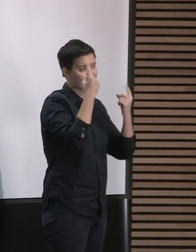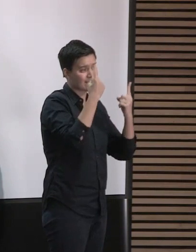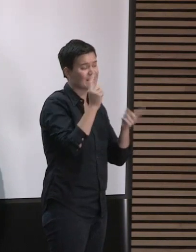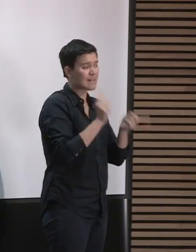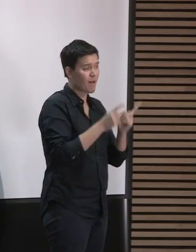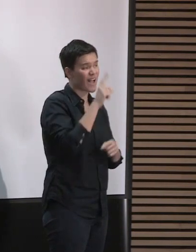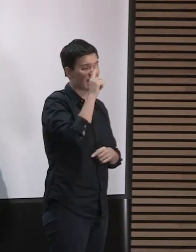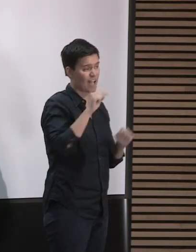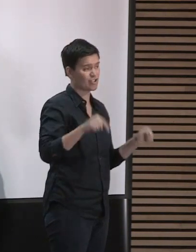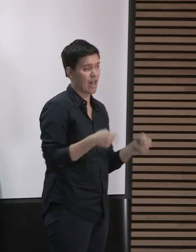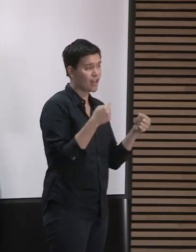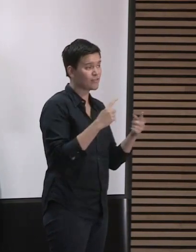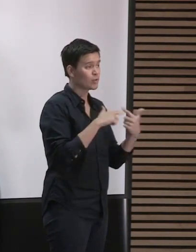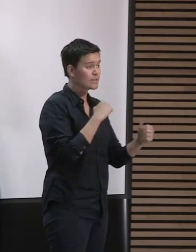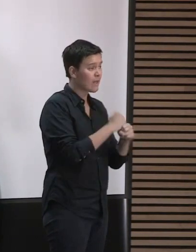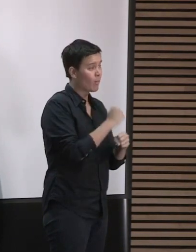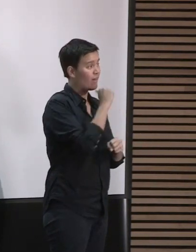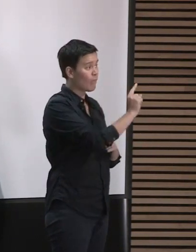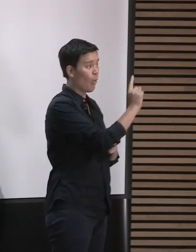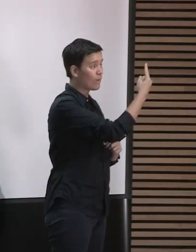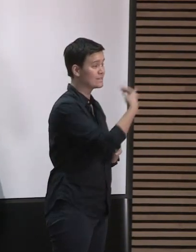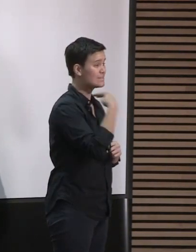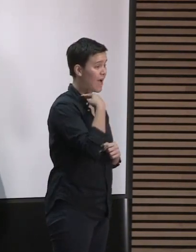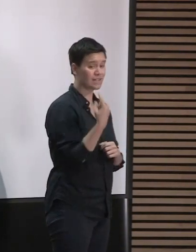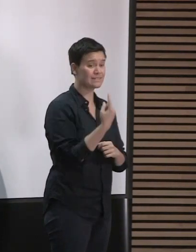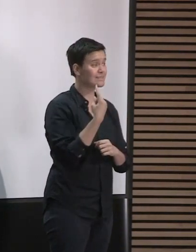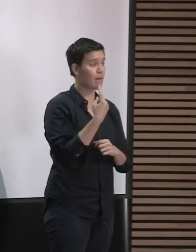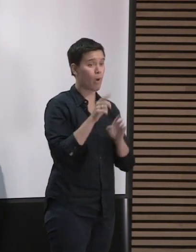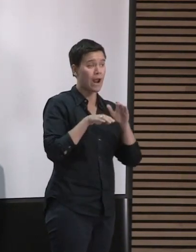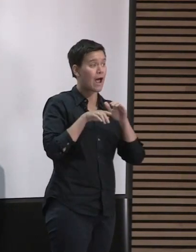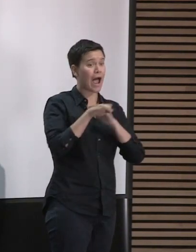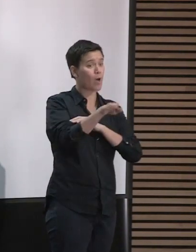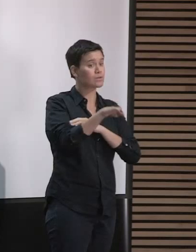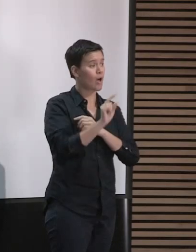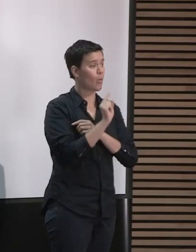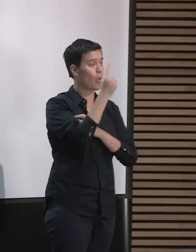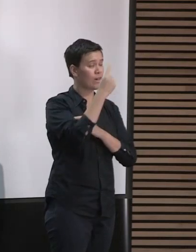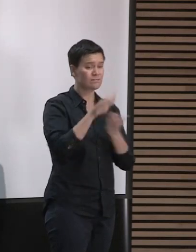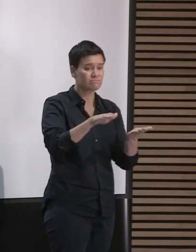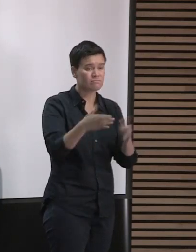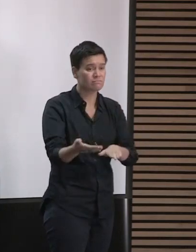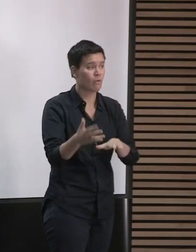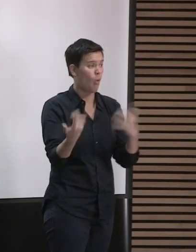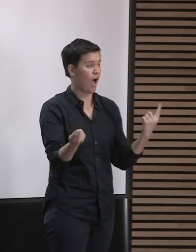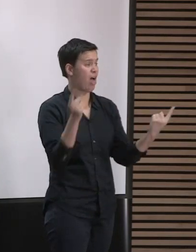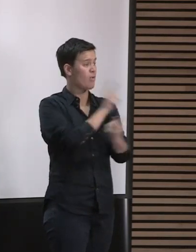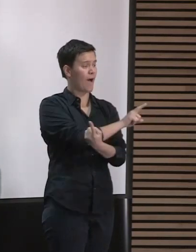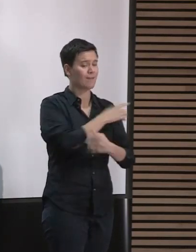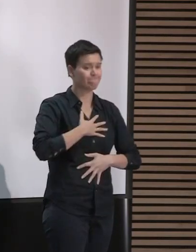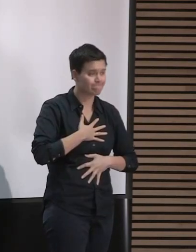consideration for specific exemptions. They recognise this can be particularly challenging for families who